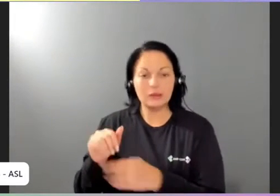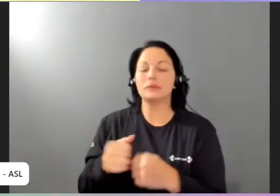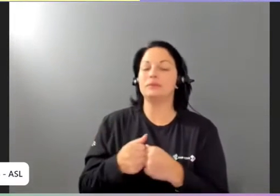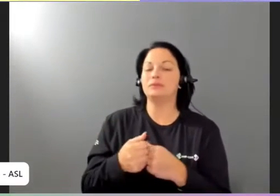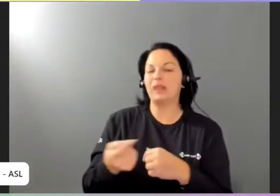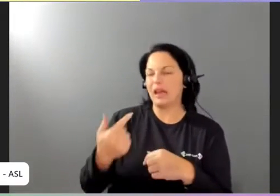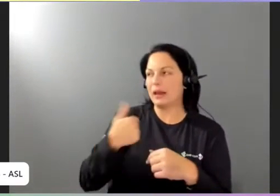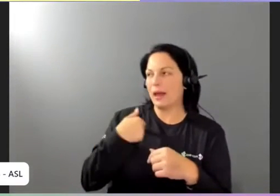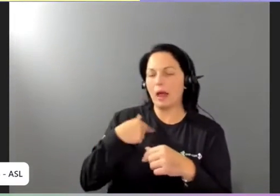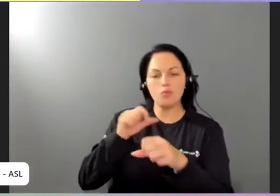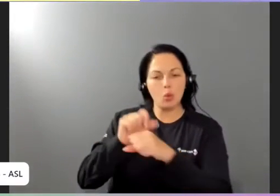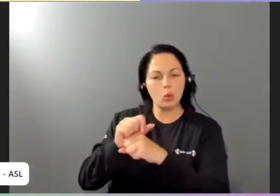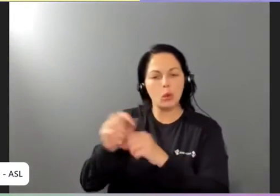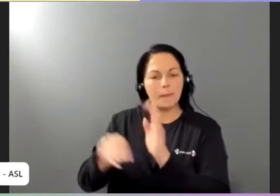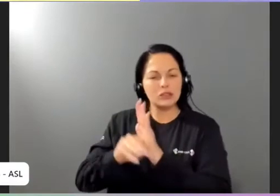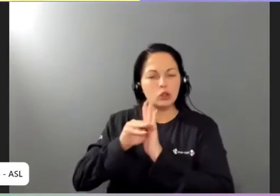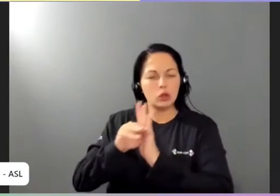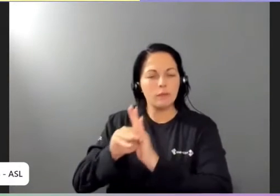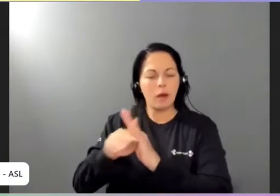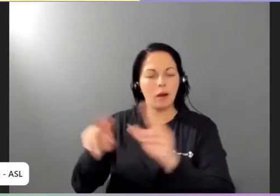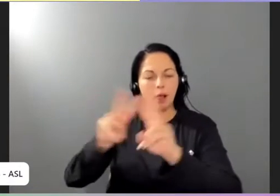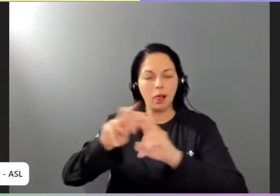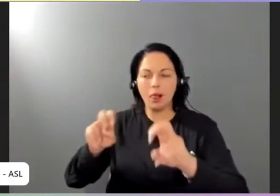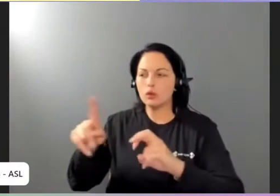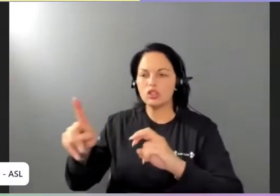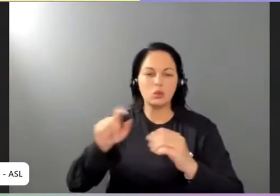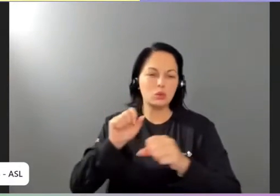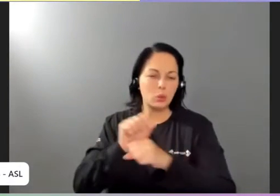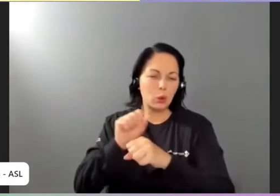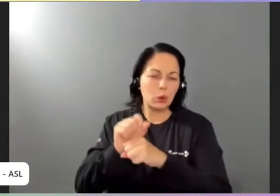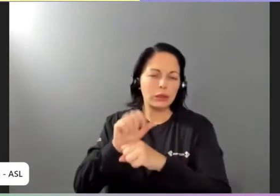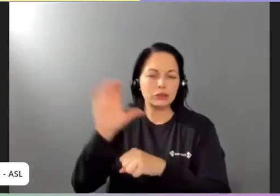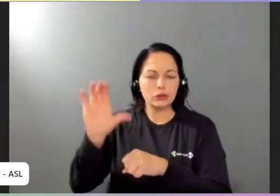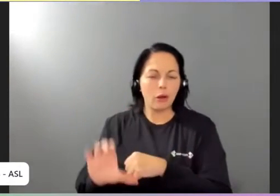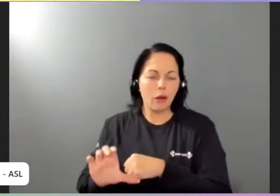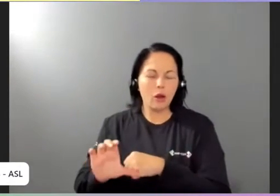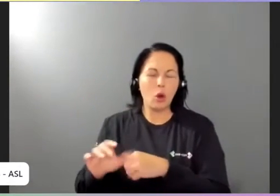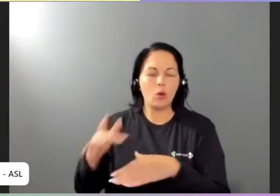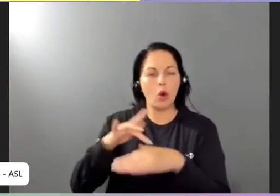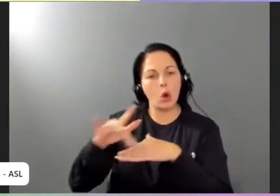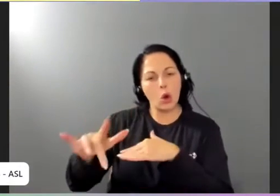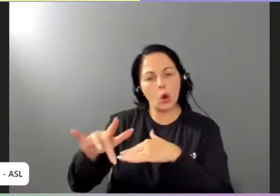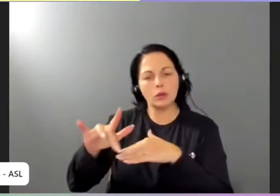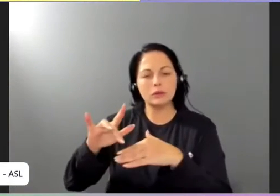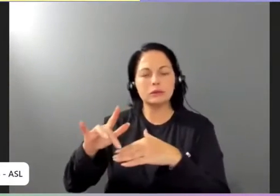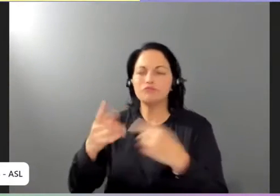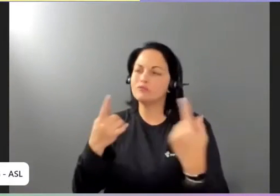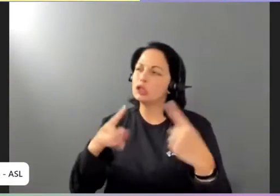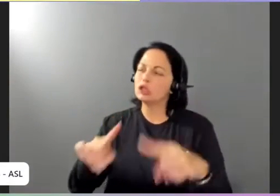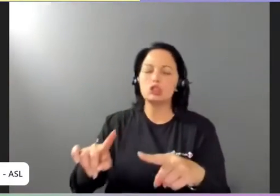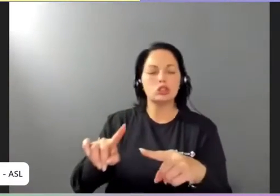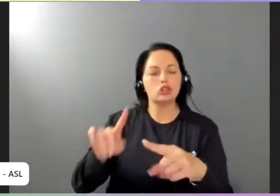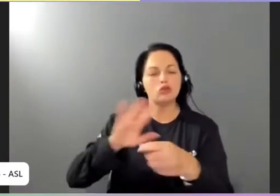all of ours, many of ours, Carrie, whom I've maturity model assessment done a when she was at the city of